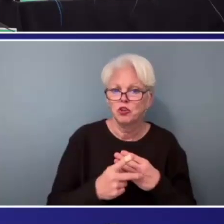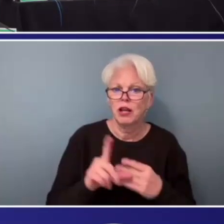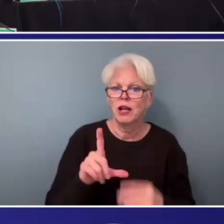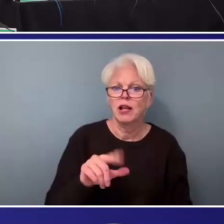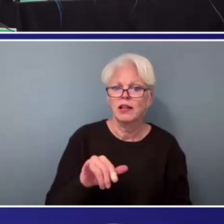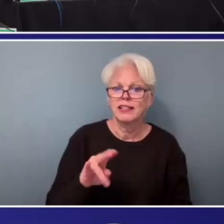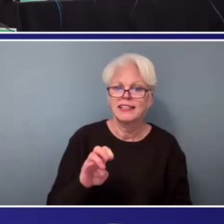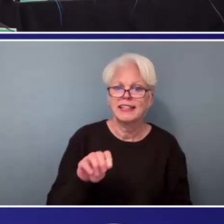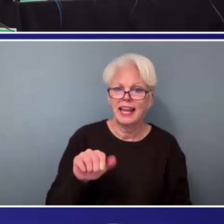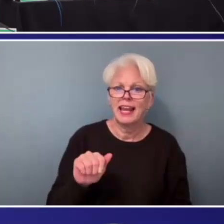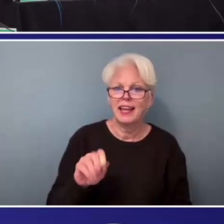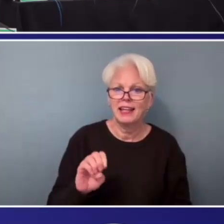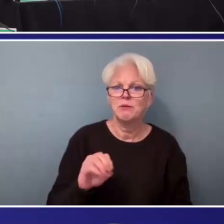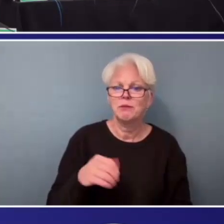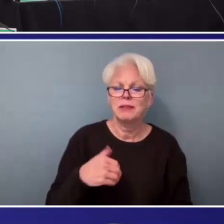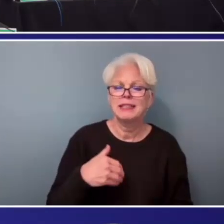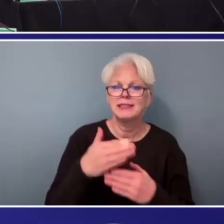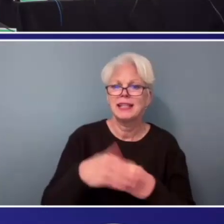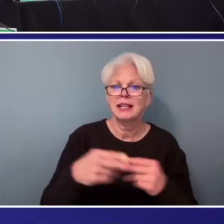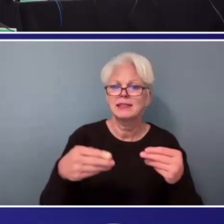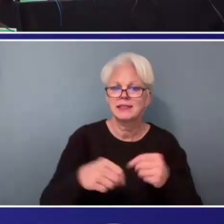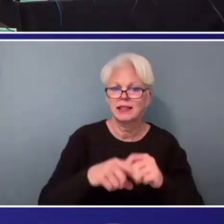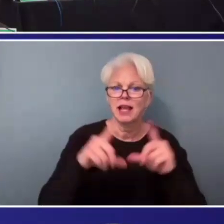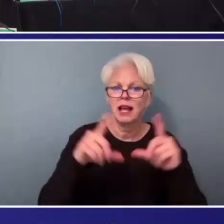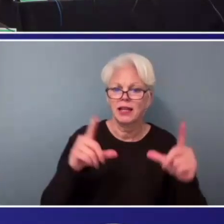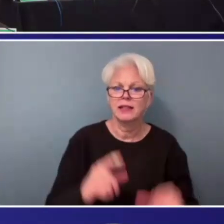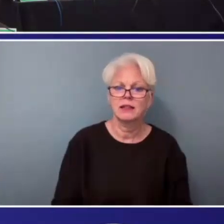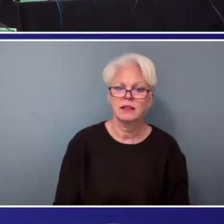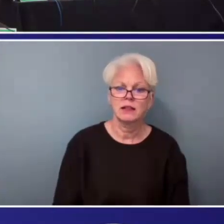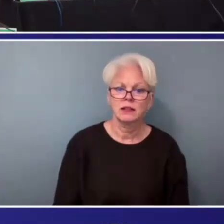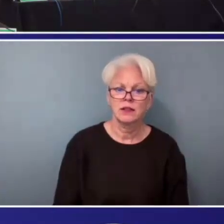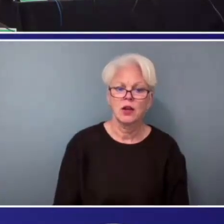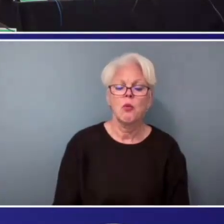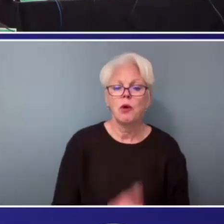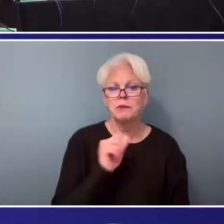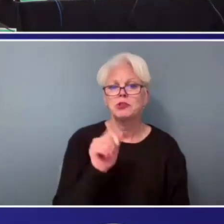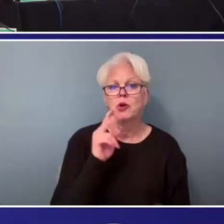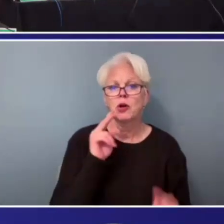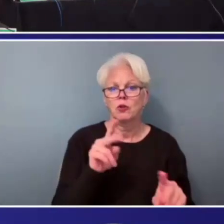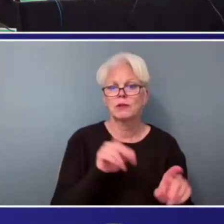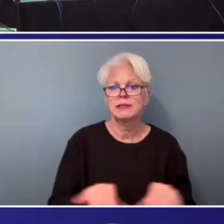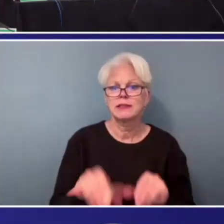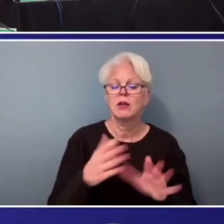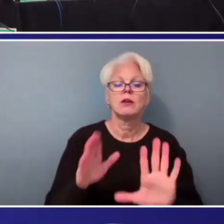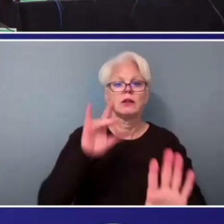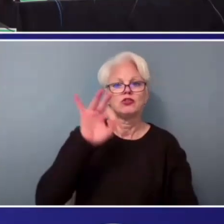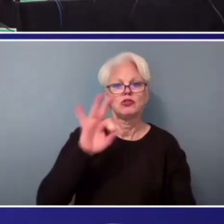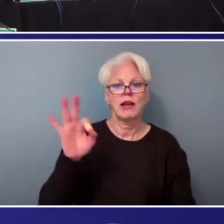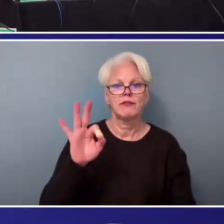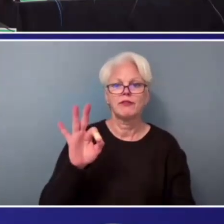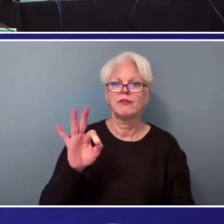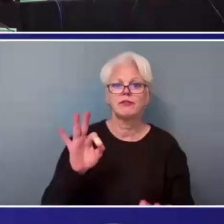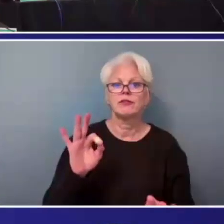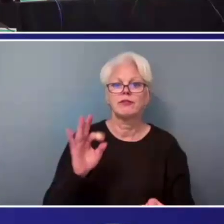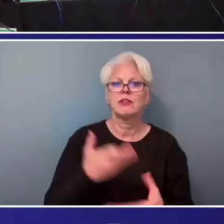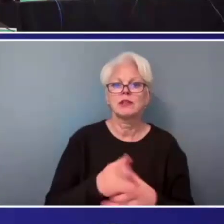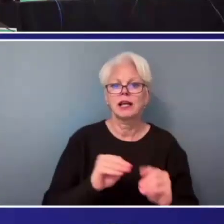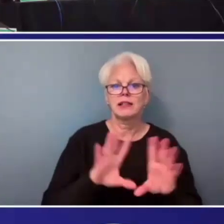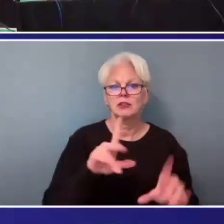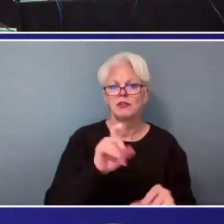please? So just so everybody is on the same page -- Jeff, we have a question -- a clarifying question from Ashley.